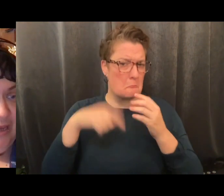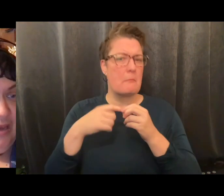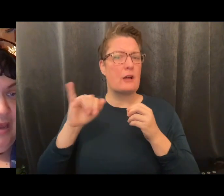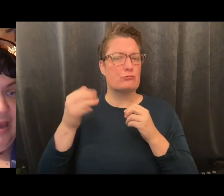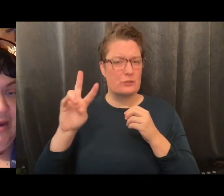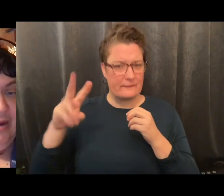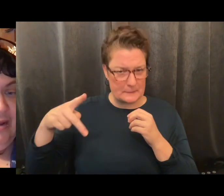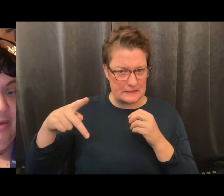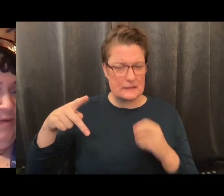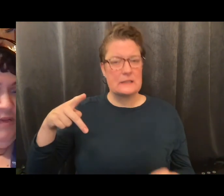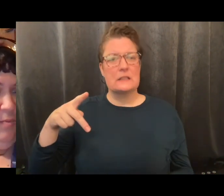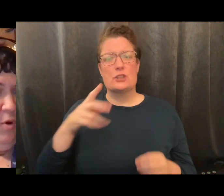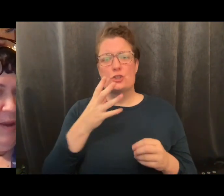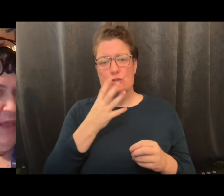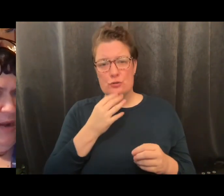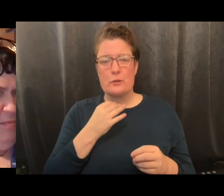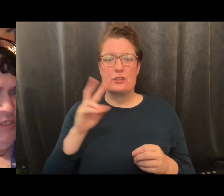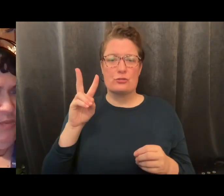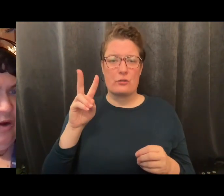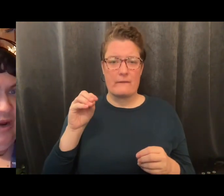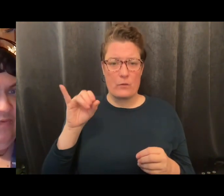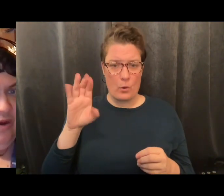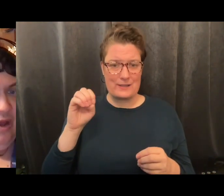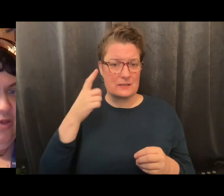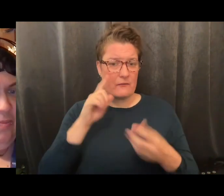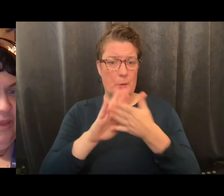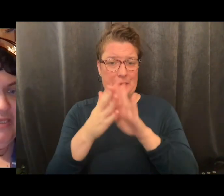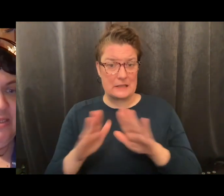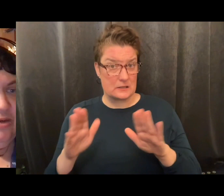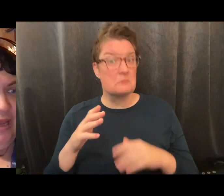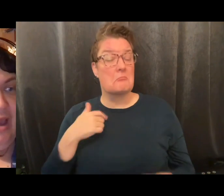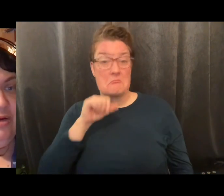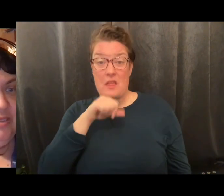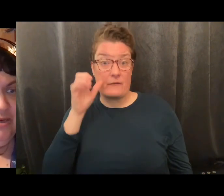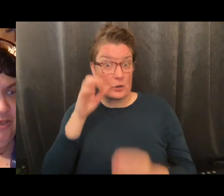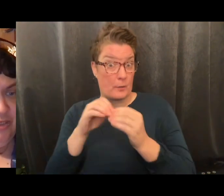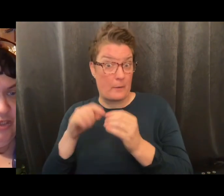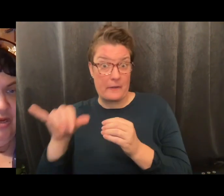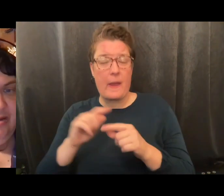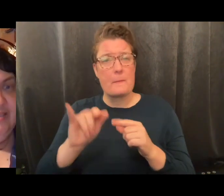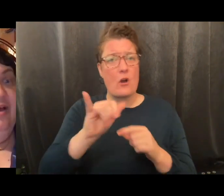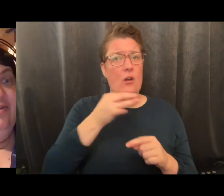And I'm just wondering if there are other places or like, how does your Jewish self show up in your community now?